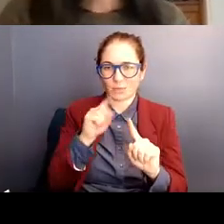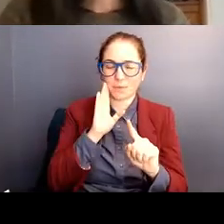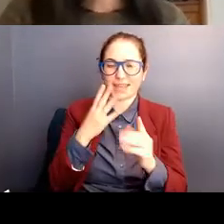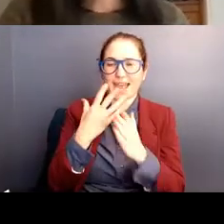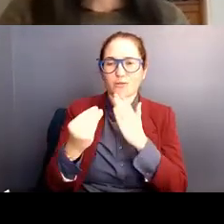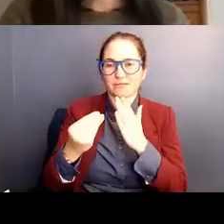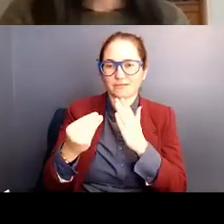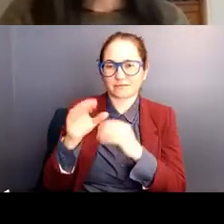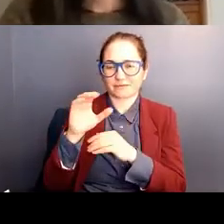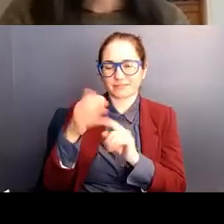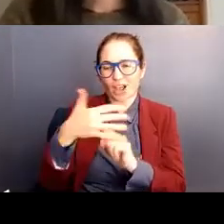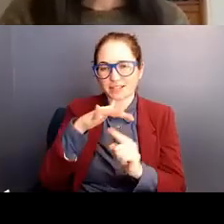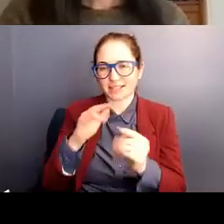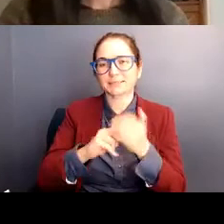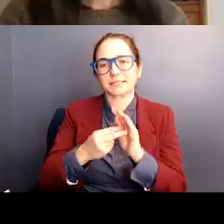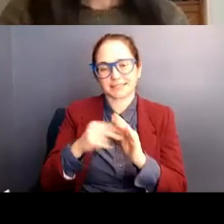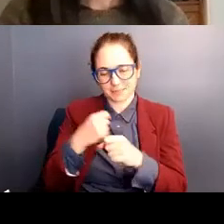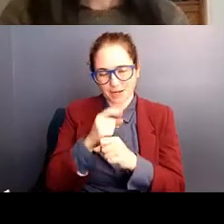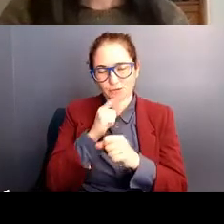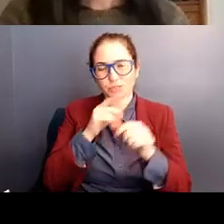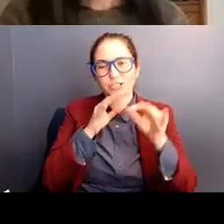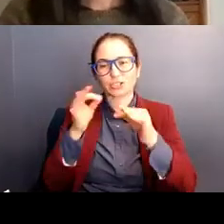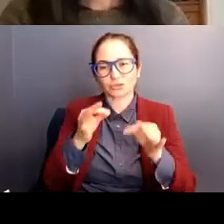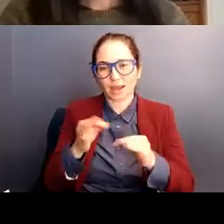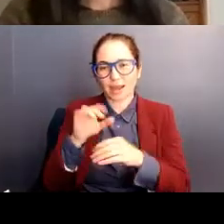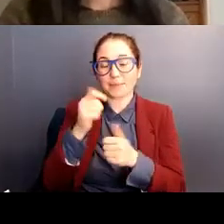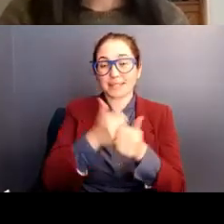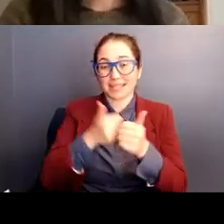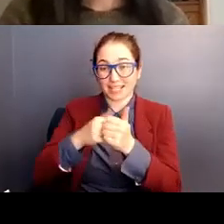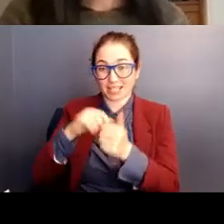Make sure to describe what the links are. I use the example of